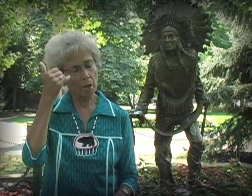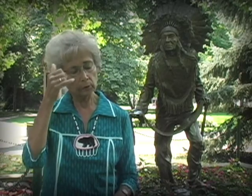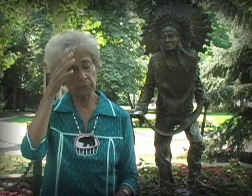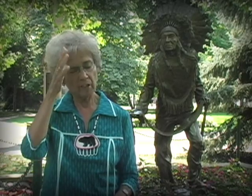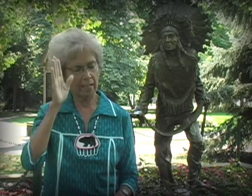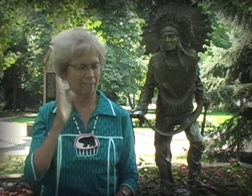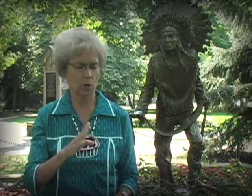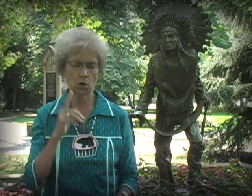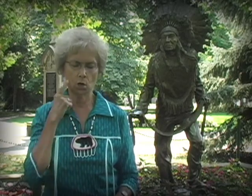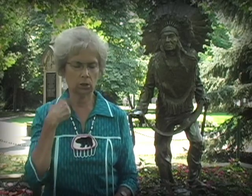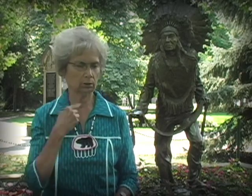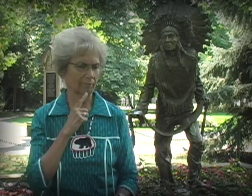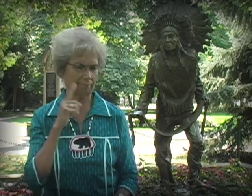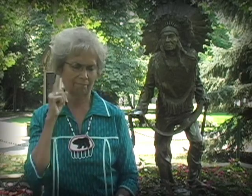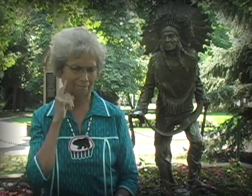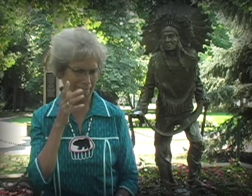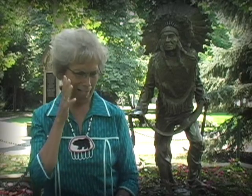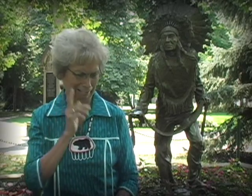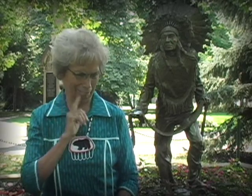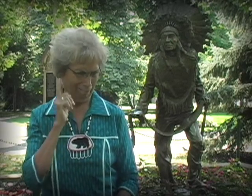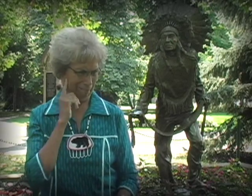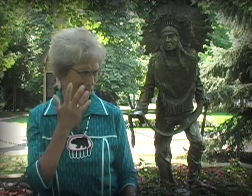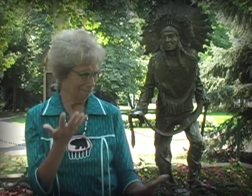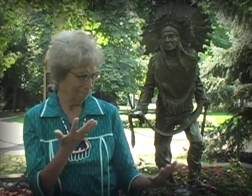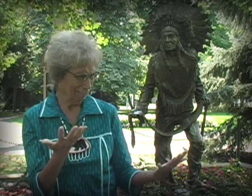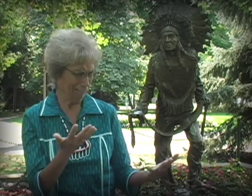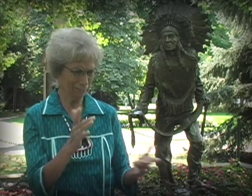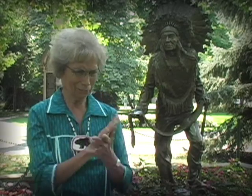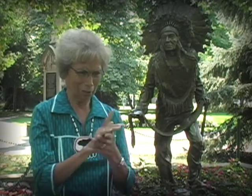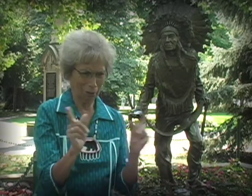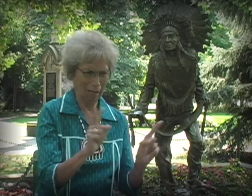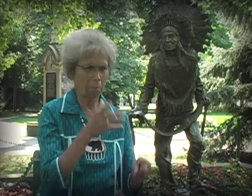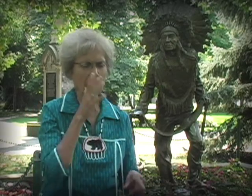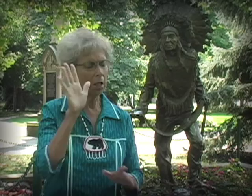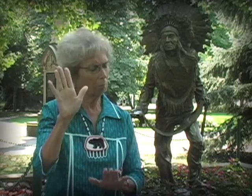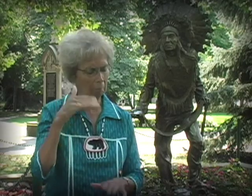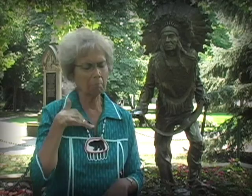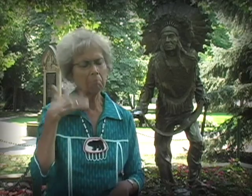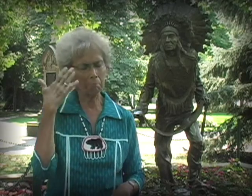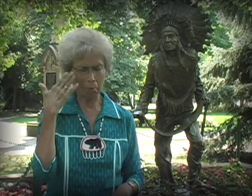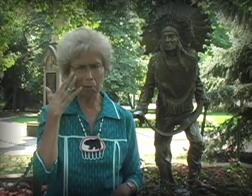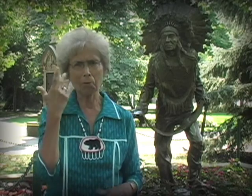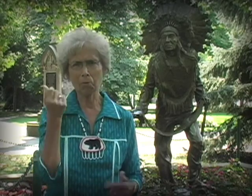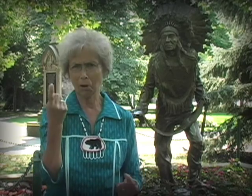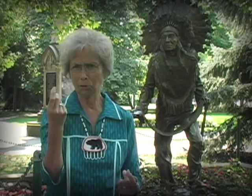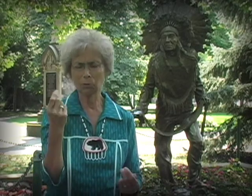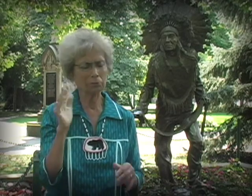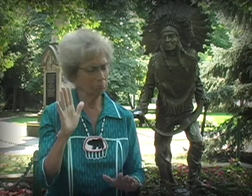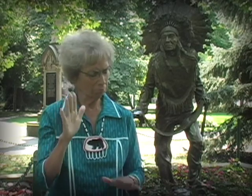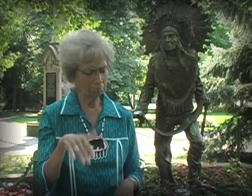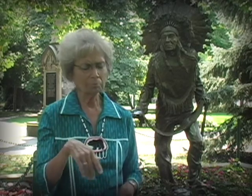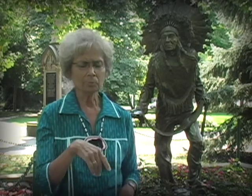He never heard of me being deaf. He was worried about my eduction, etc. My mother assured my father she knew what to do